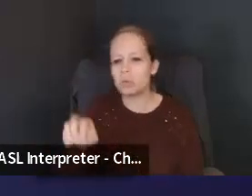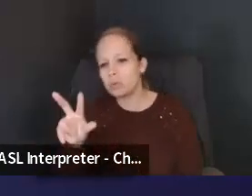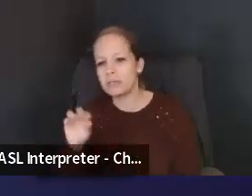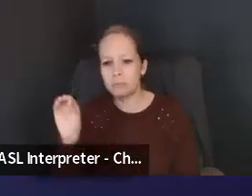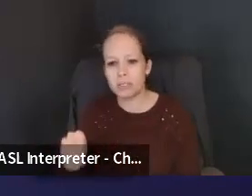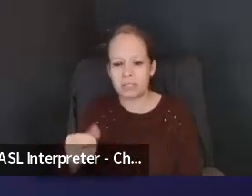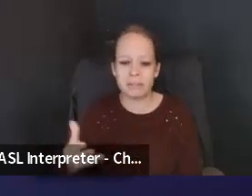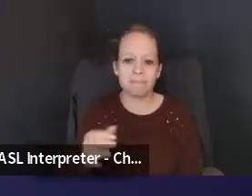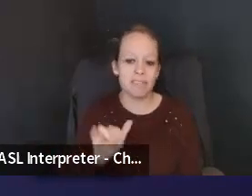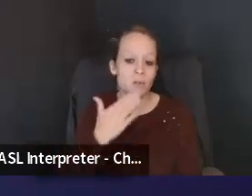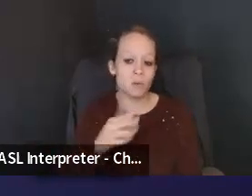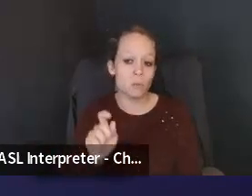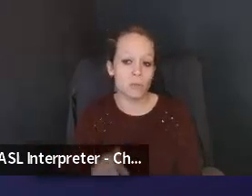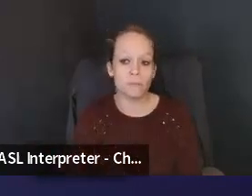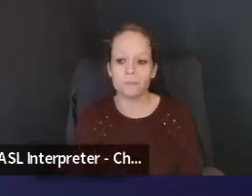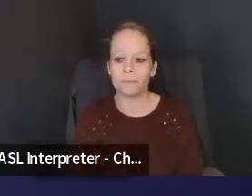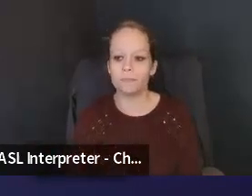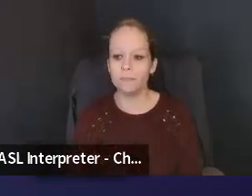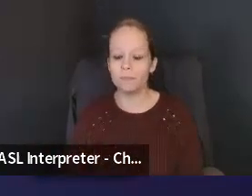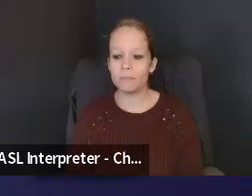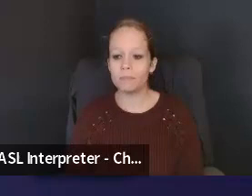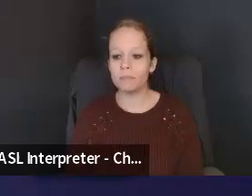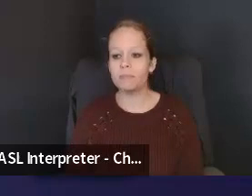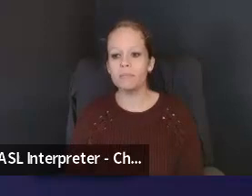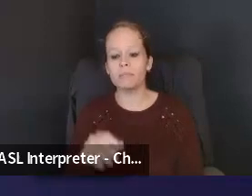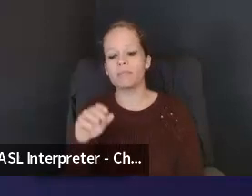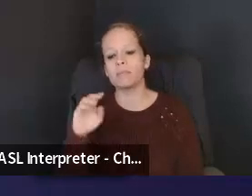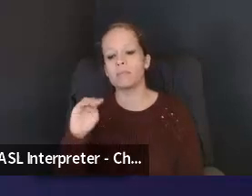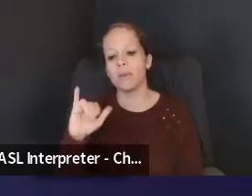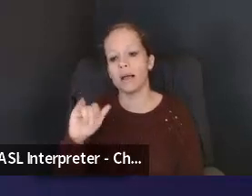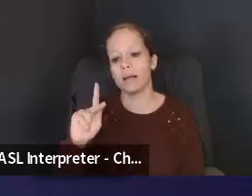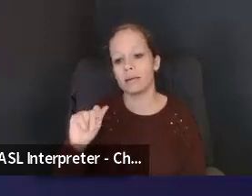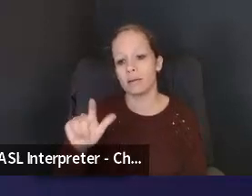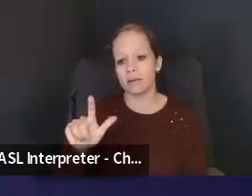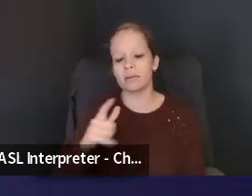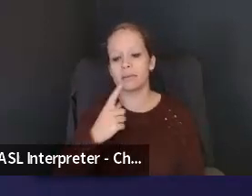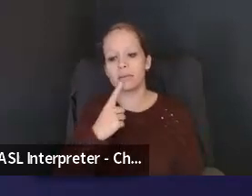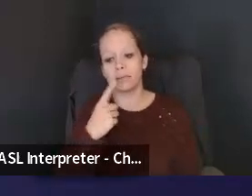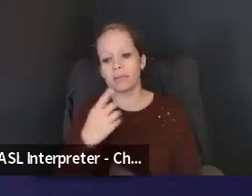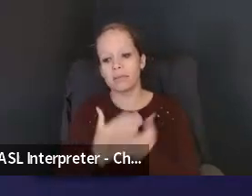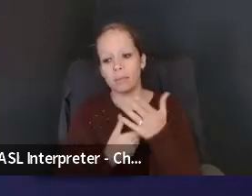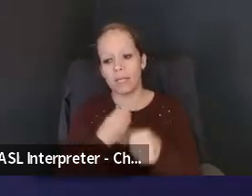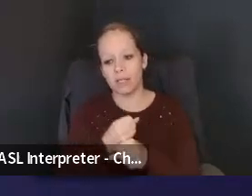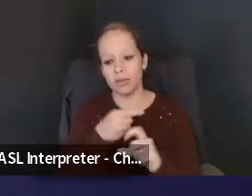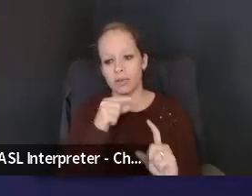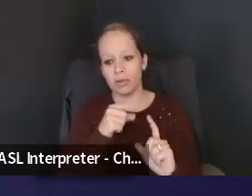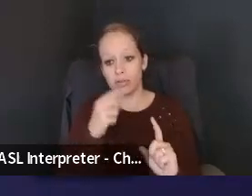yeah. Dr. Leslie:There's going to be years where the practical reality of the budget ends up being